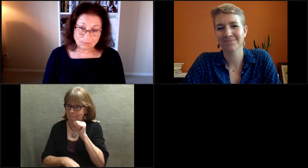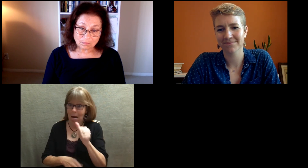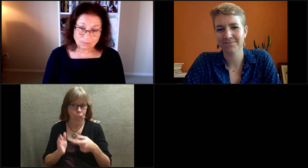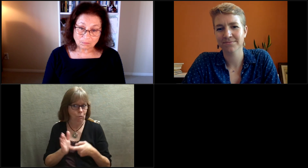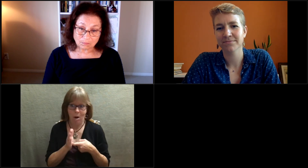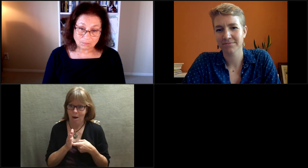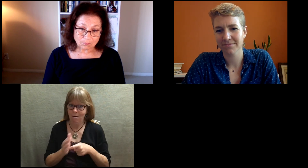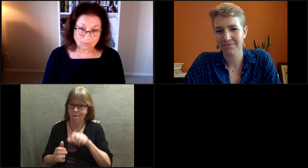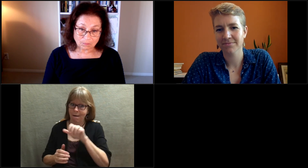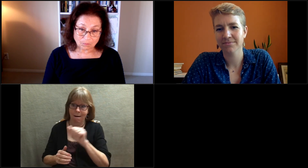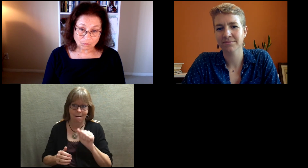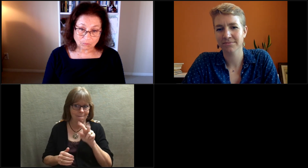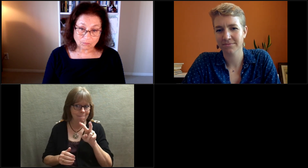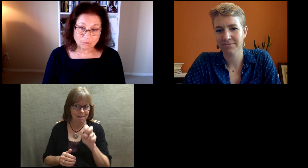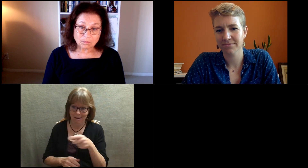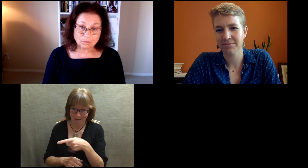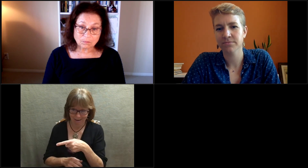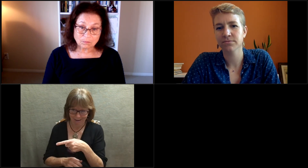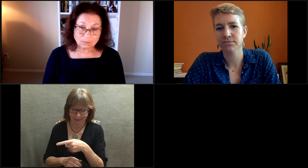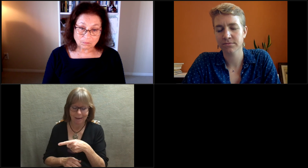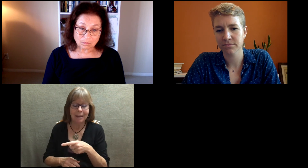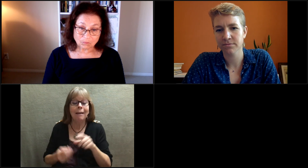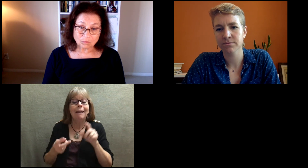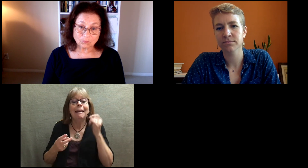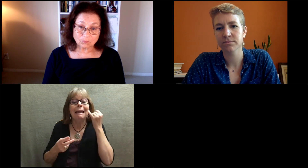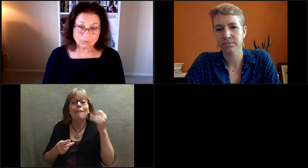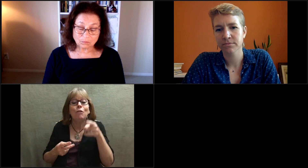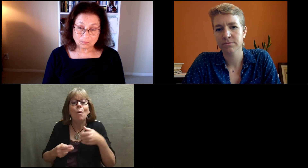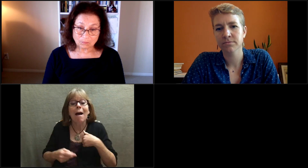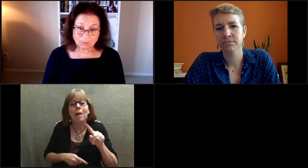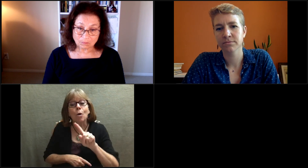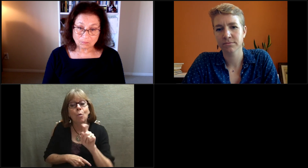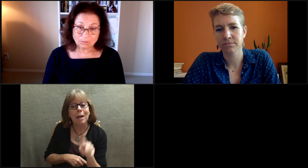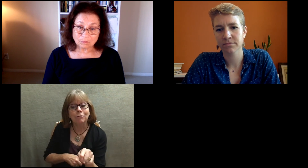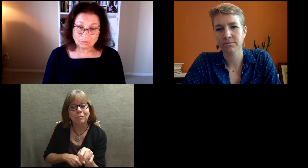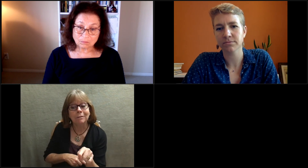And in questions, the copula is also more frequent.